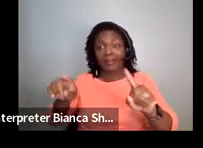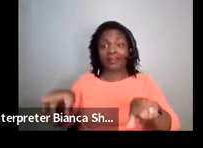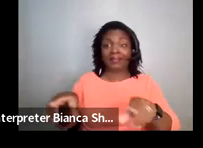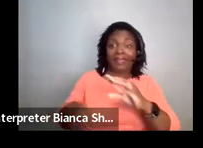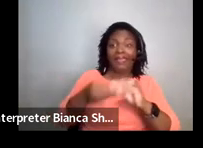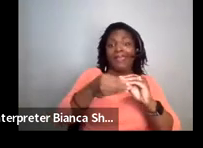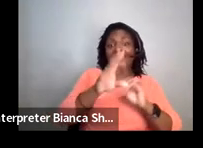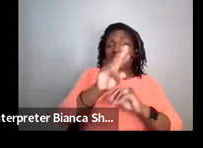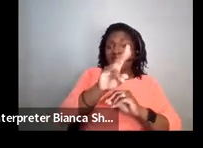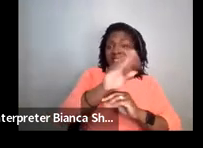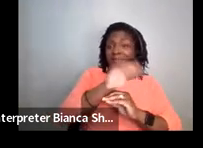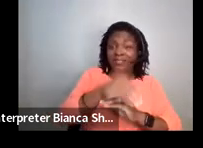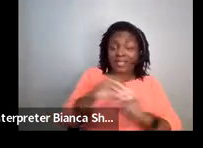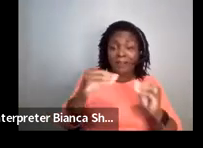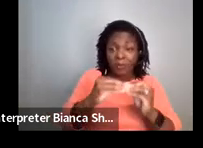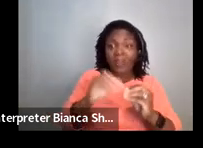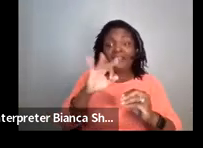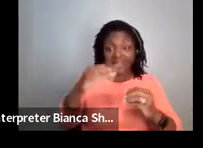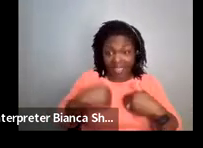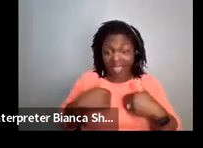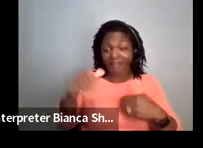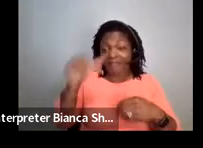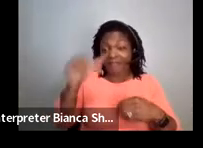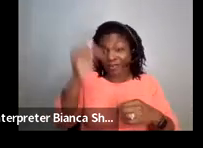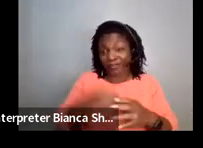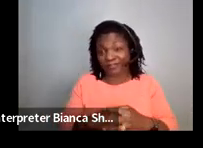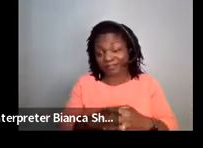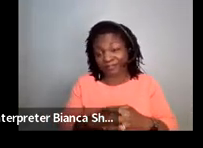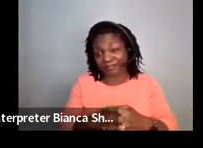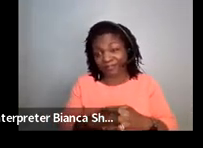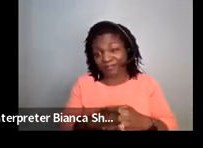If they happen to have alzheimer's or dementia.